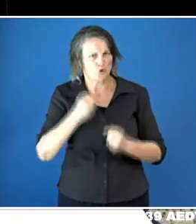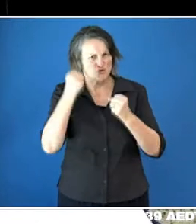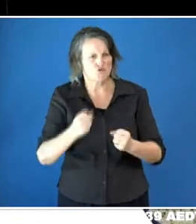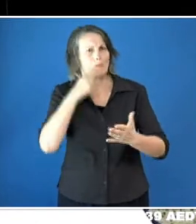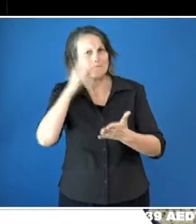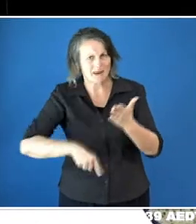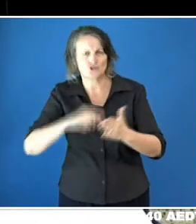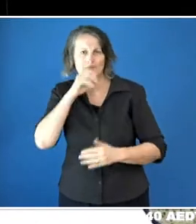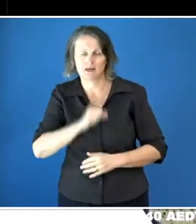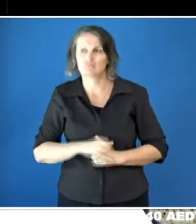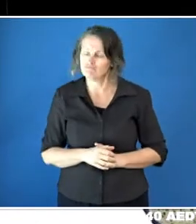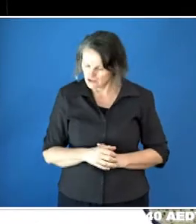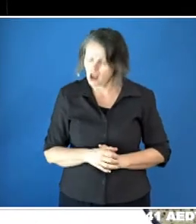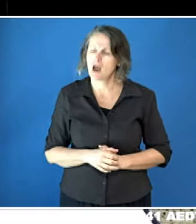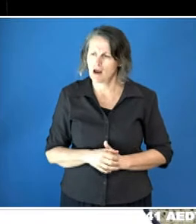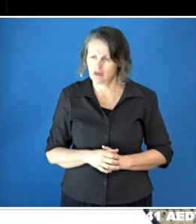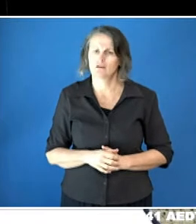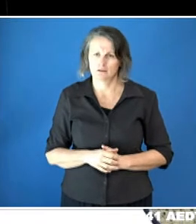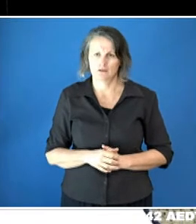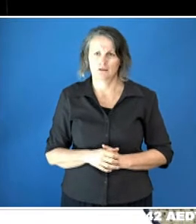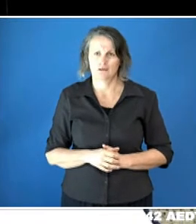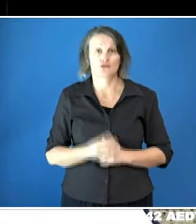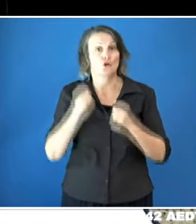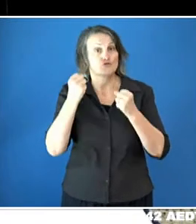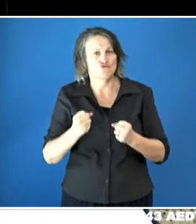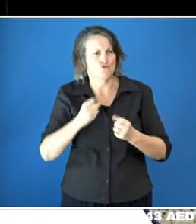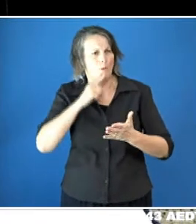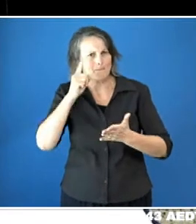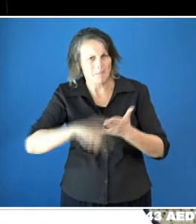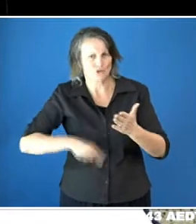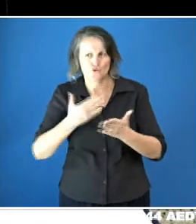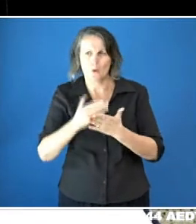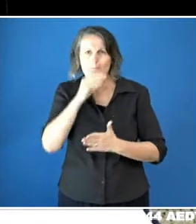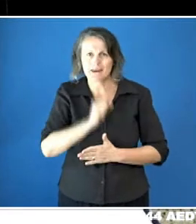And a strong punishment is the community saying the treatment of women,